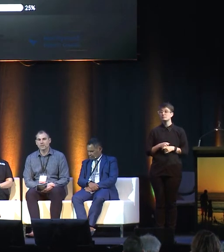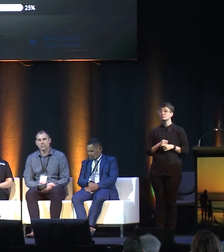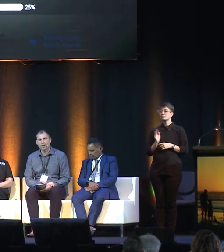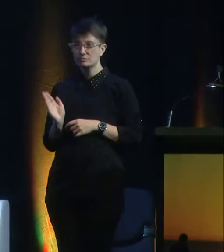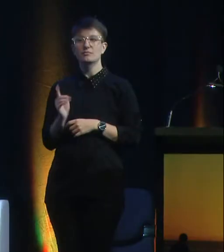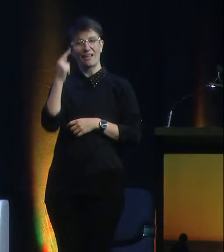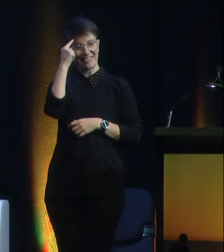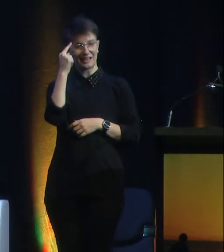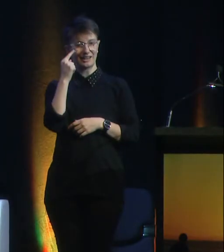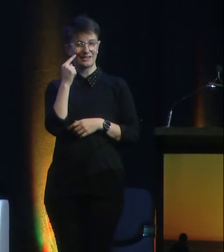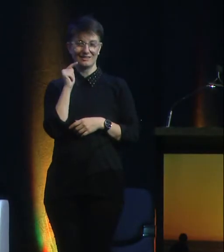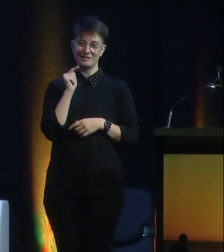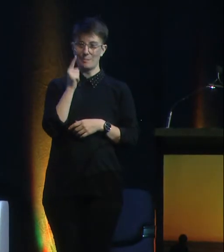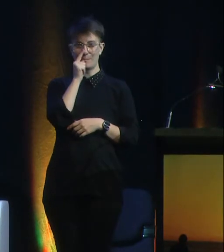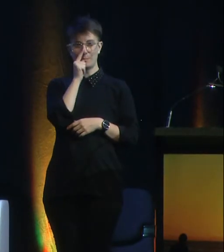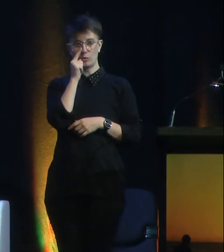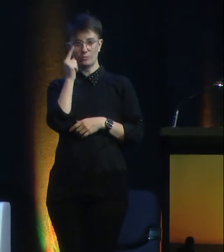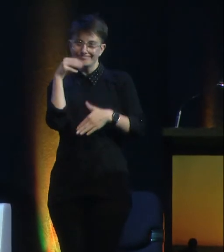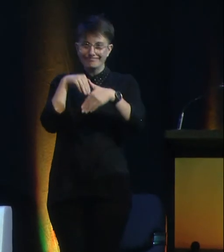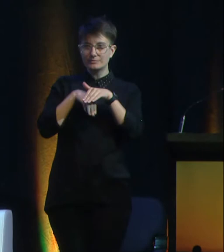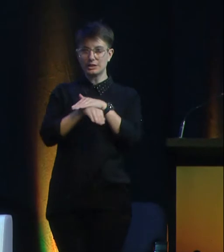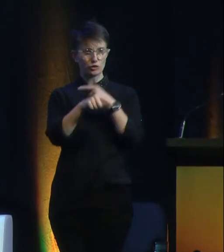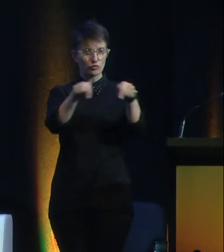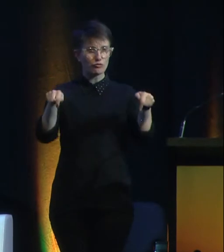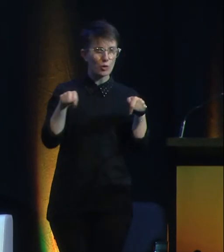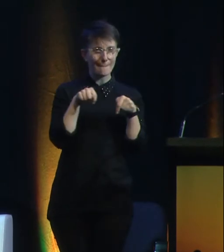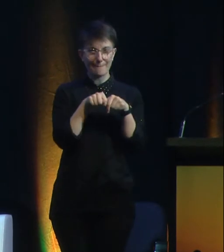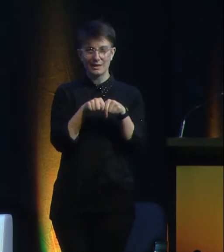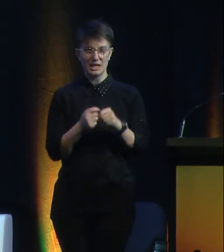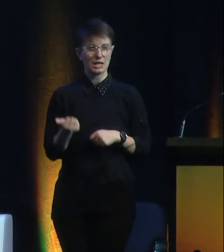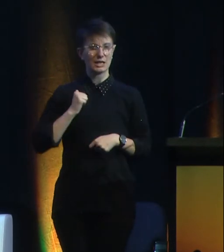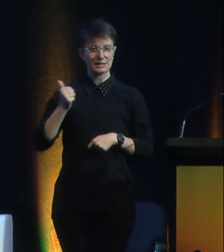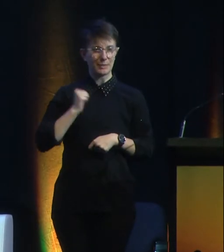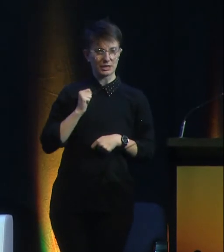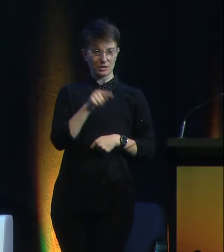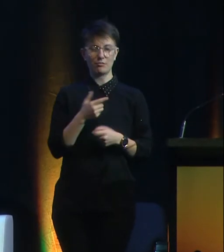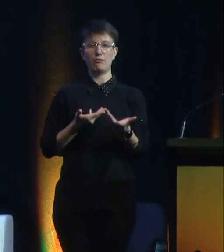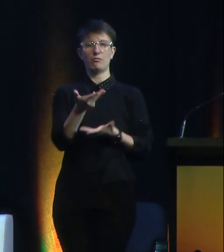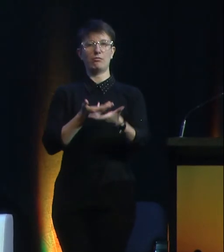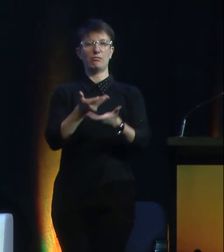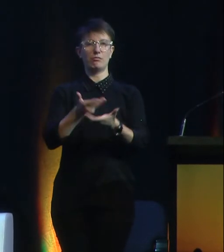surprised coming into the room, expecting the good old deputation or consultation, suits